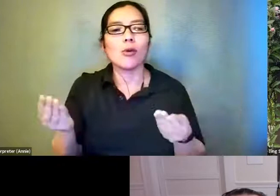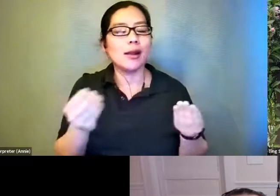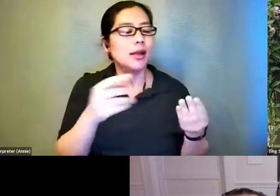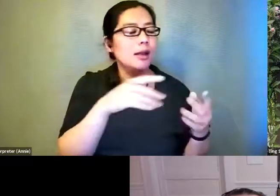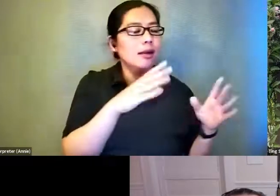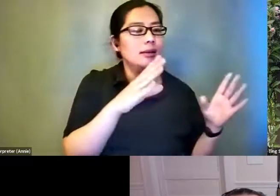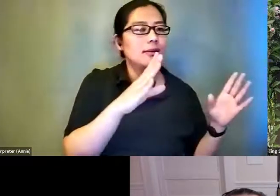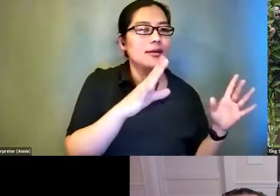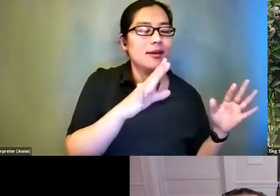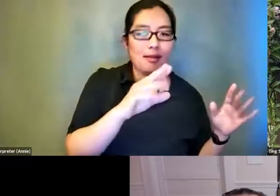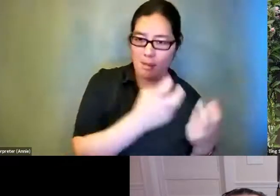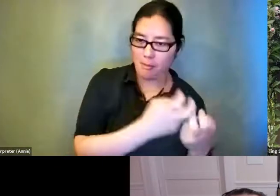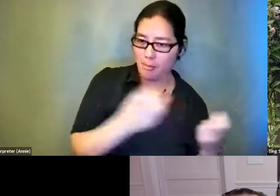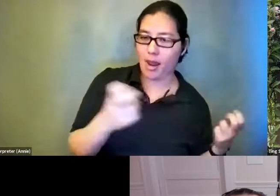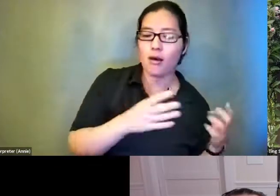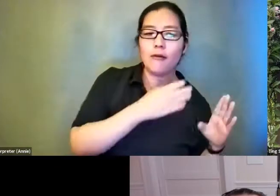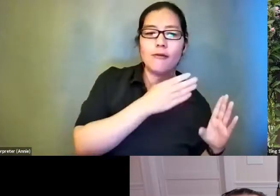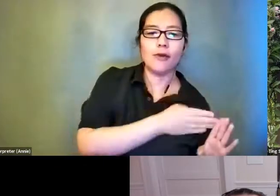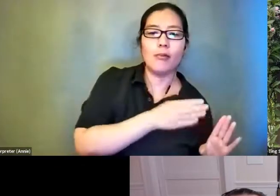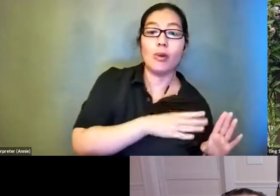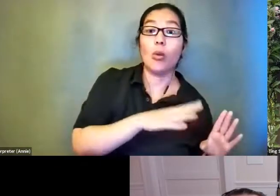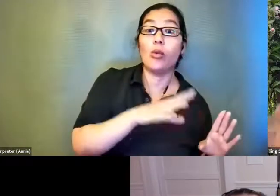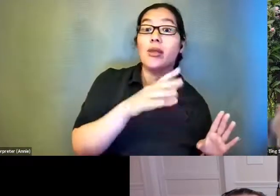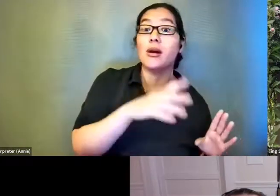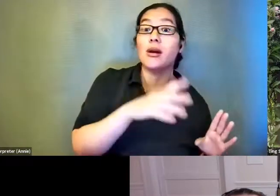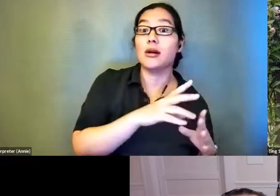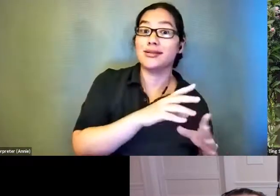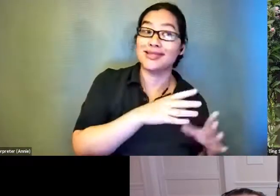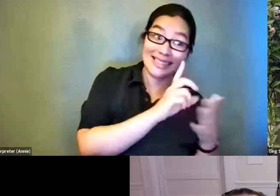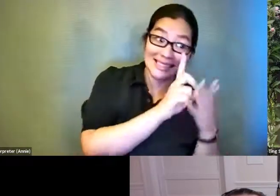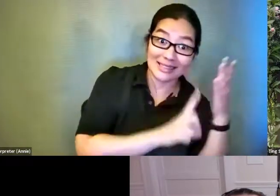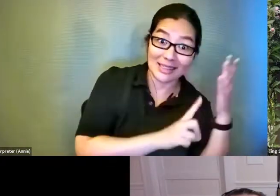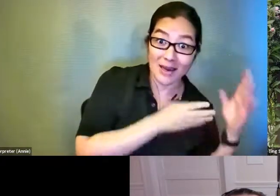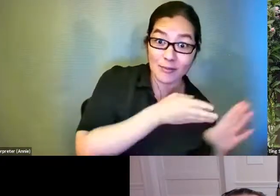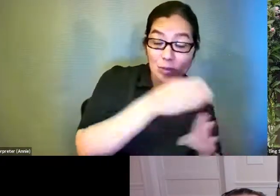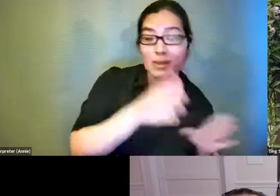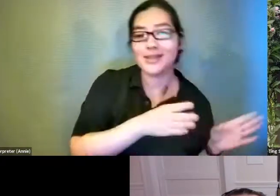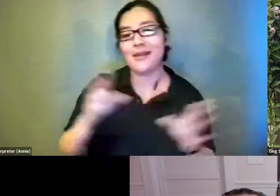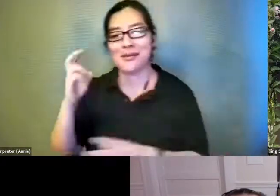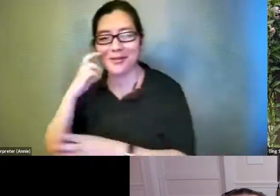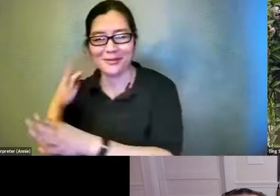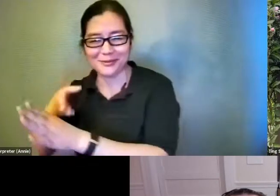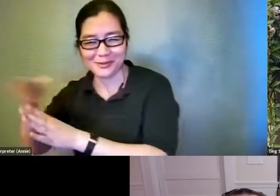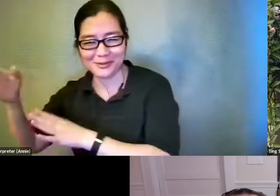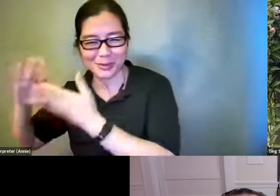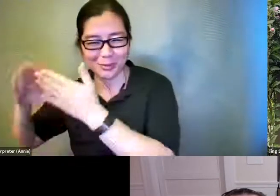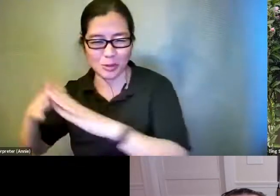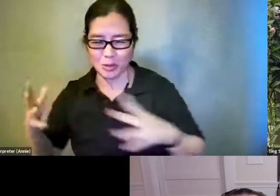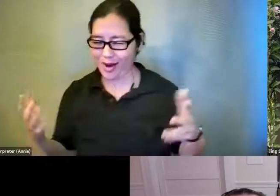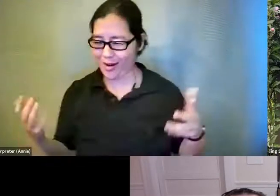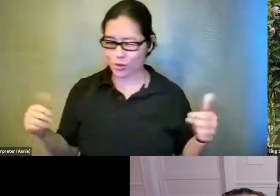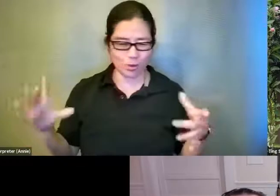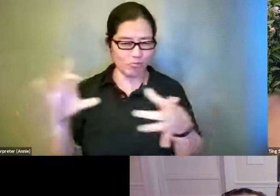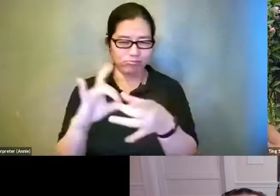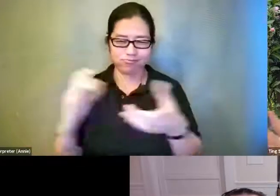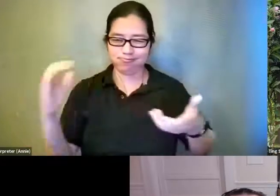somebody from the blindness sector both working towards closing that gap of accessibility and access. Thank you again all for